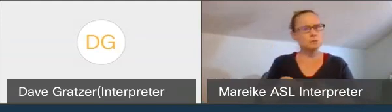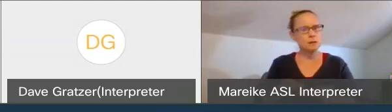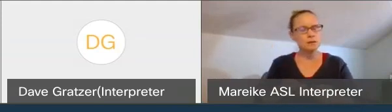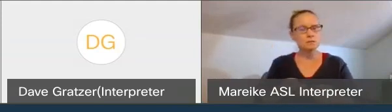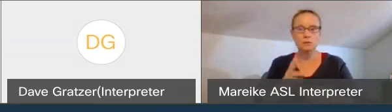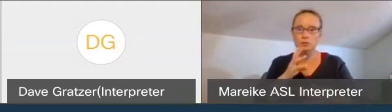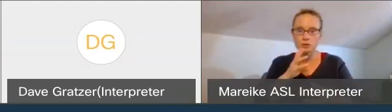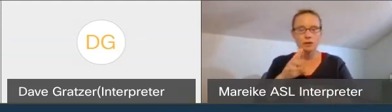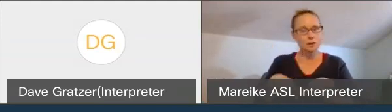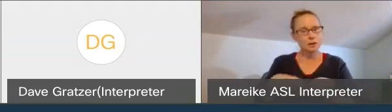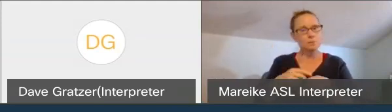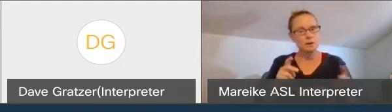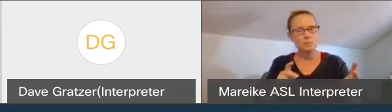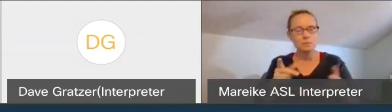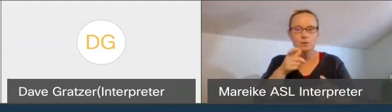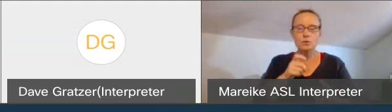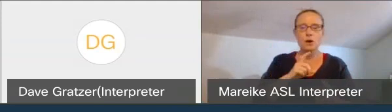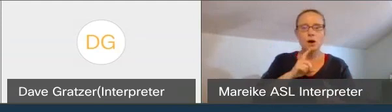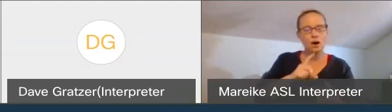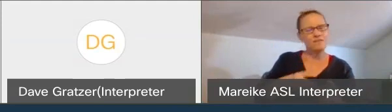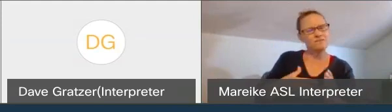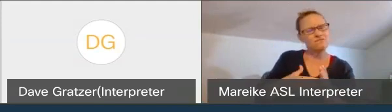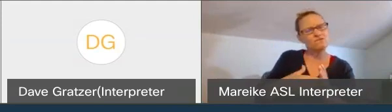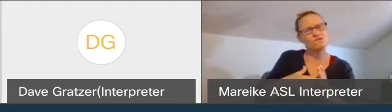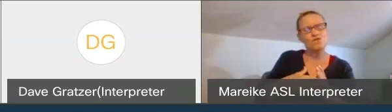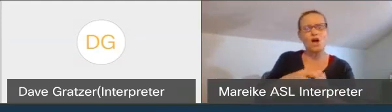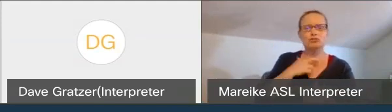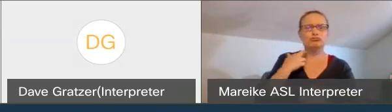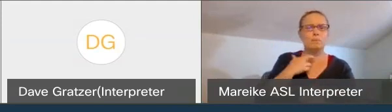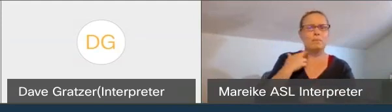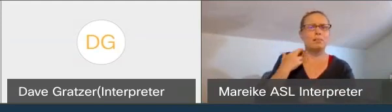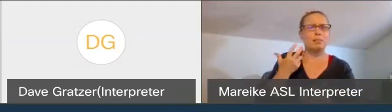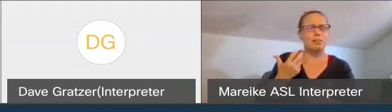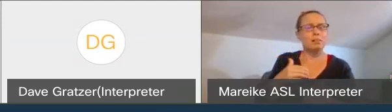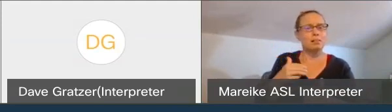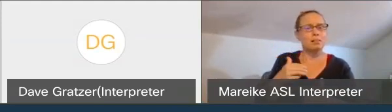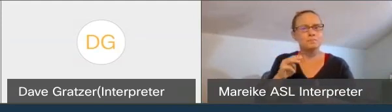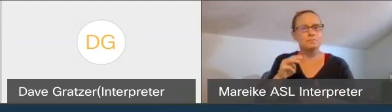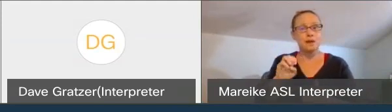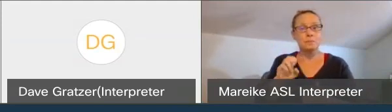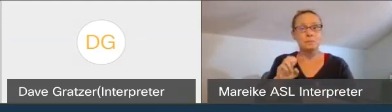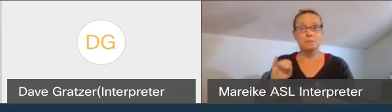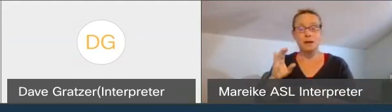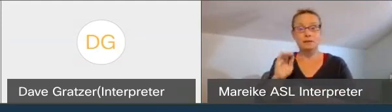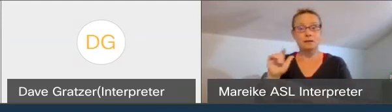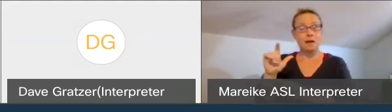about individuals that are highly vulnerable, typically Medi-Cal population in our community, and very often homeless.